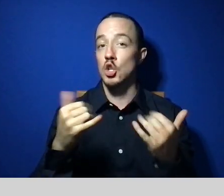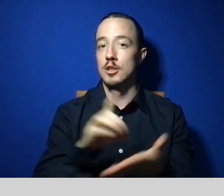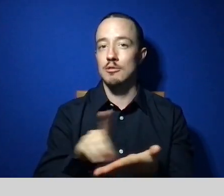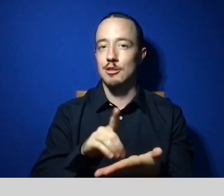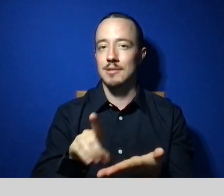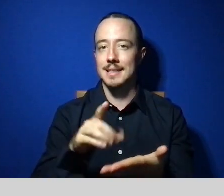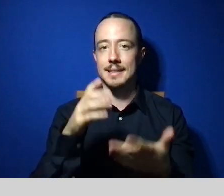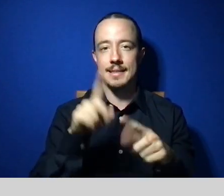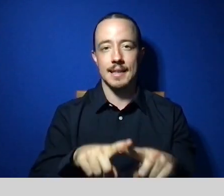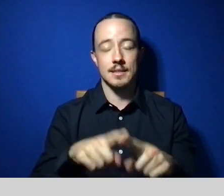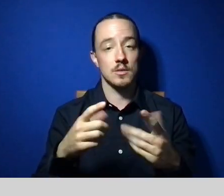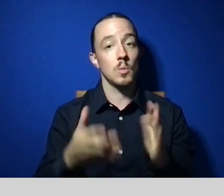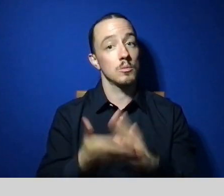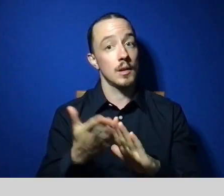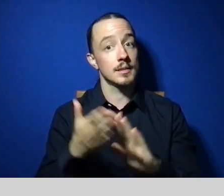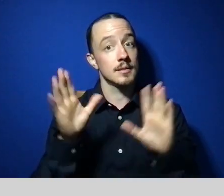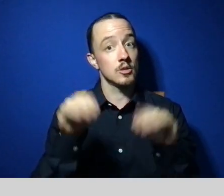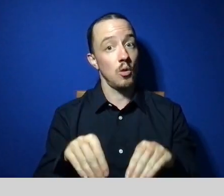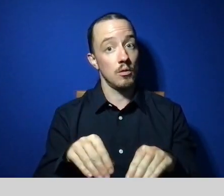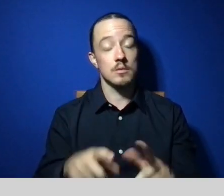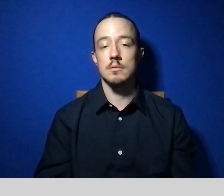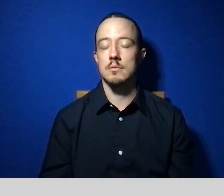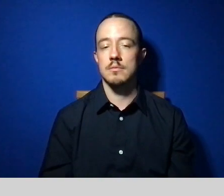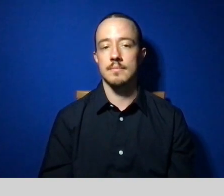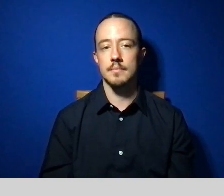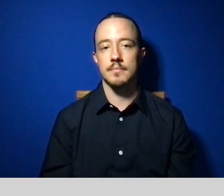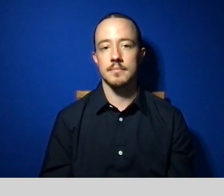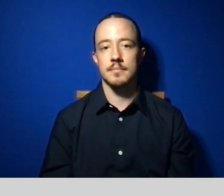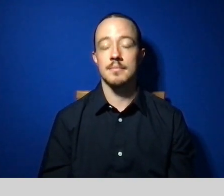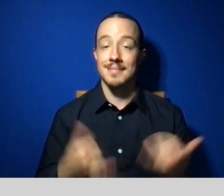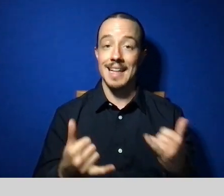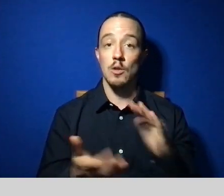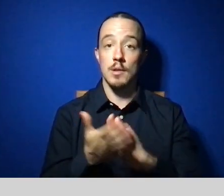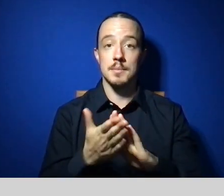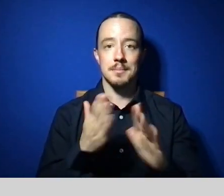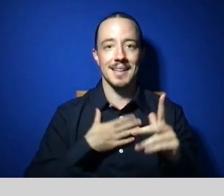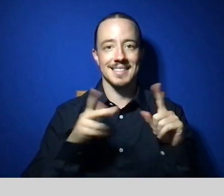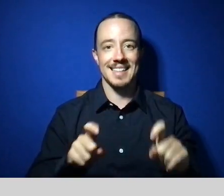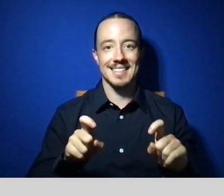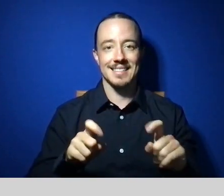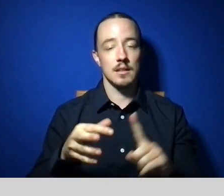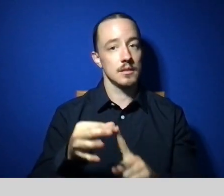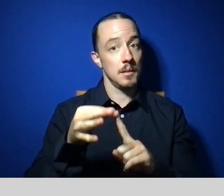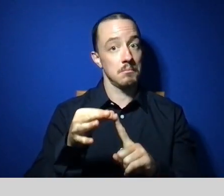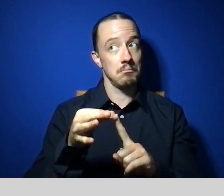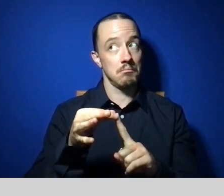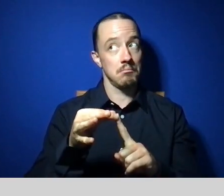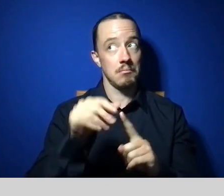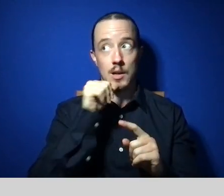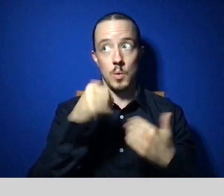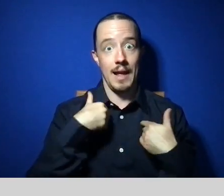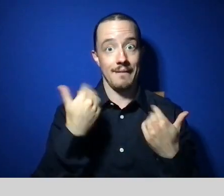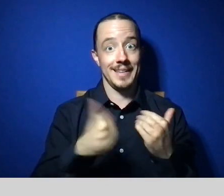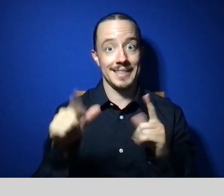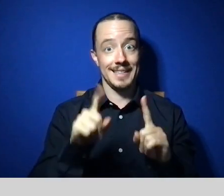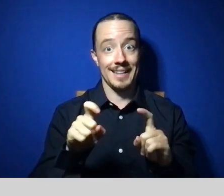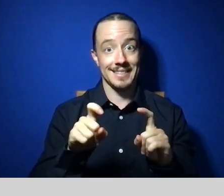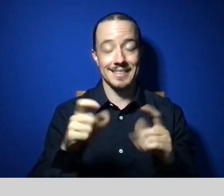Now, if I run pytest, it runs my test, except I don't have any tests yet. So let's create a test folder,